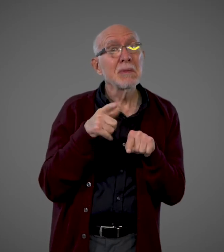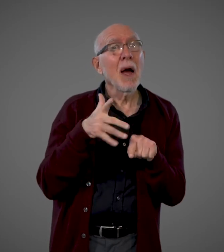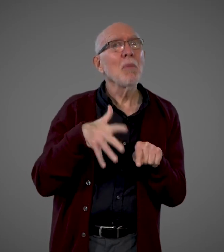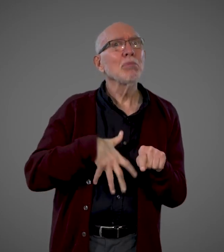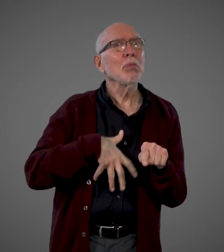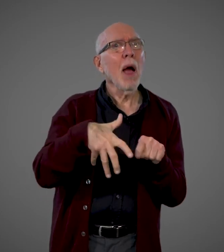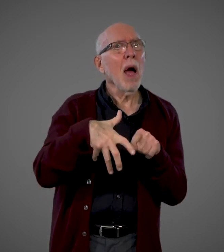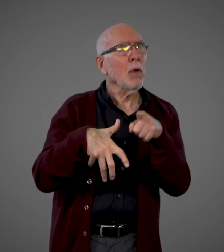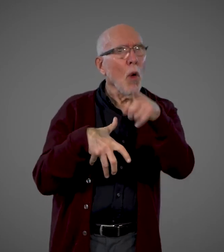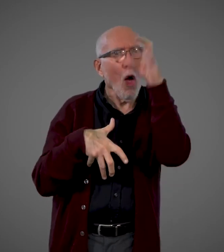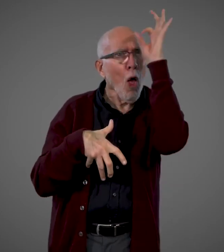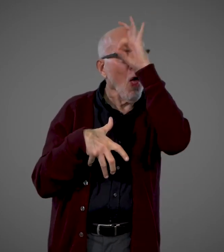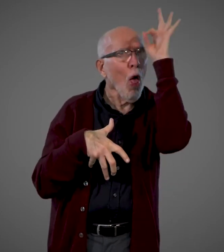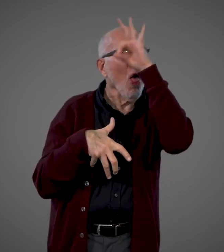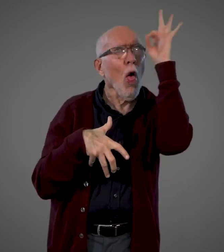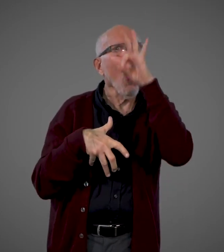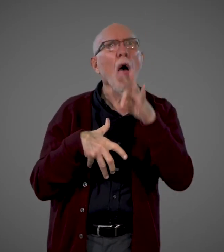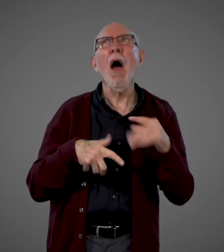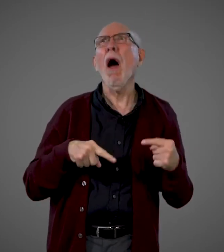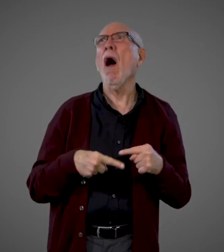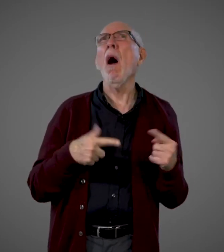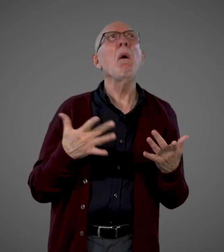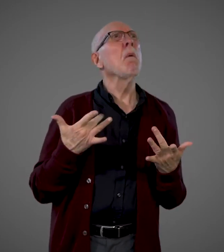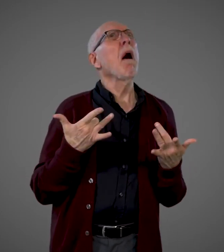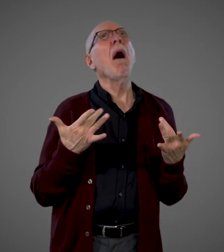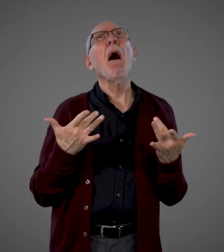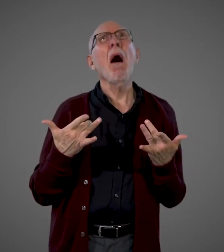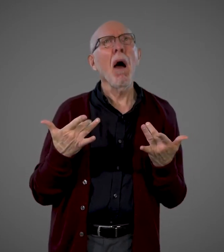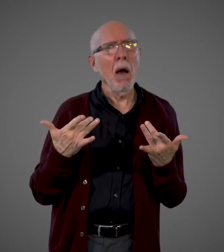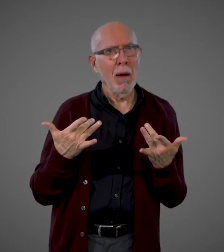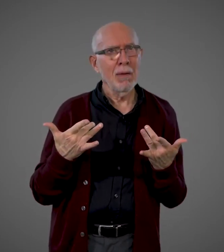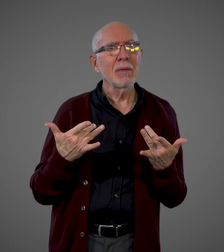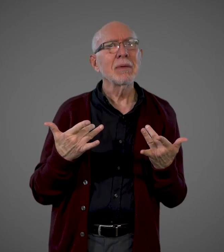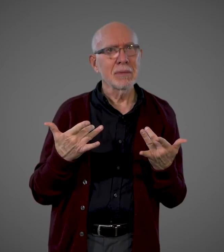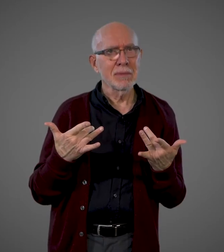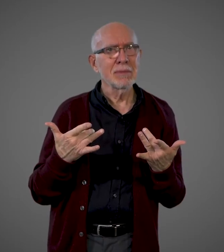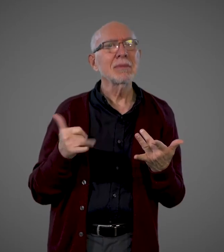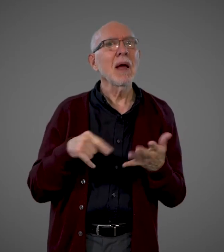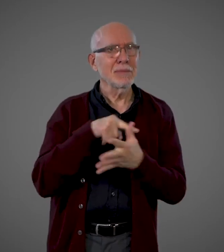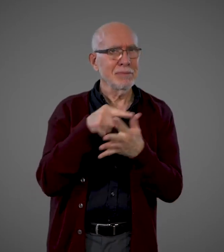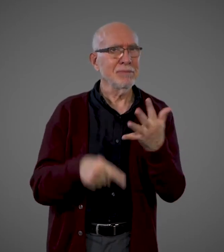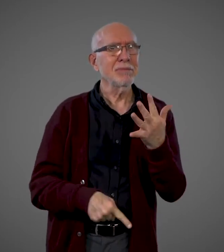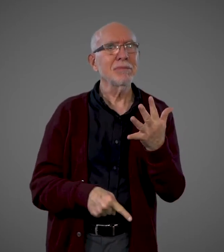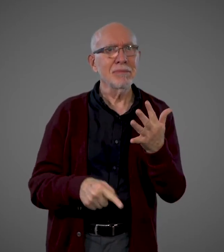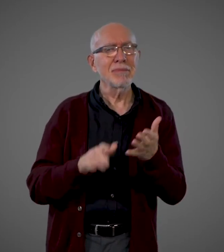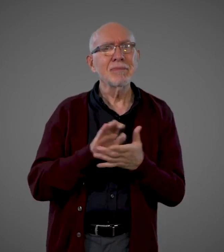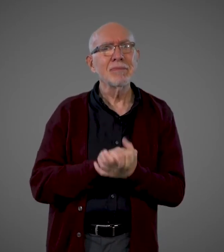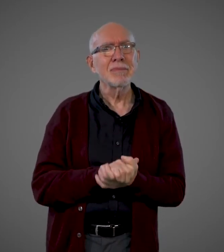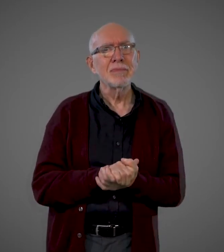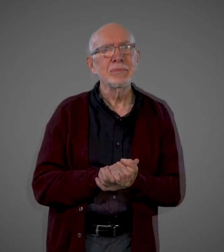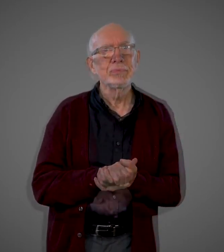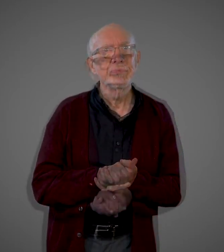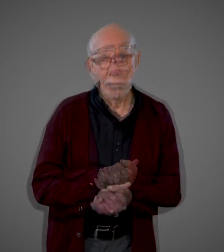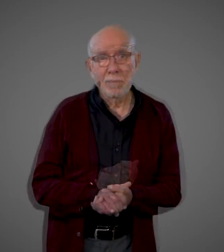You may be pregnant but you don't know it and wonder why you have pain.